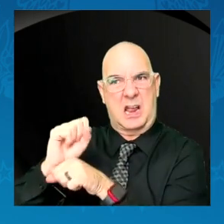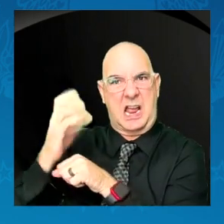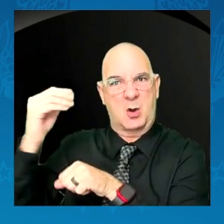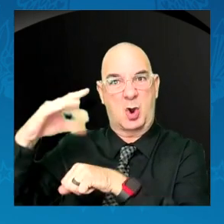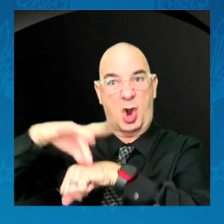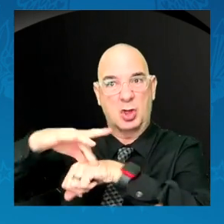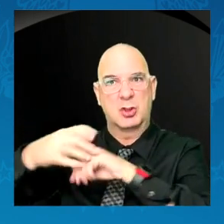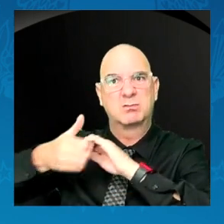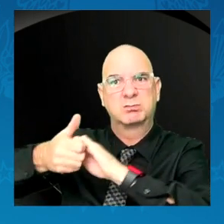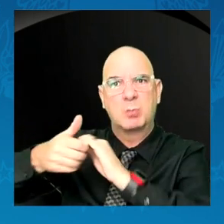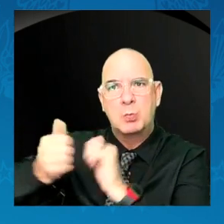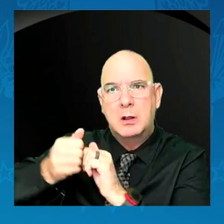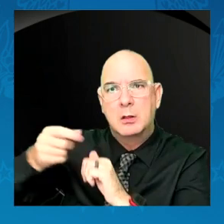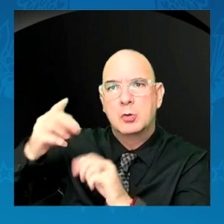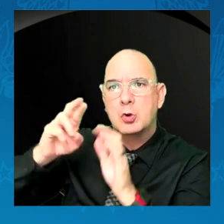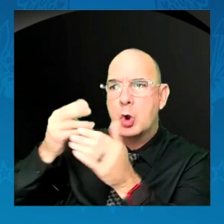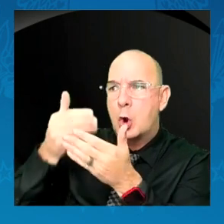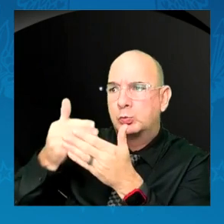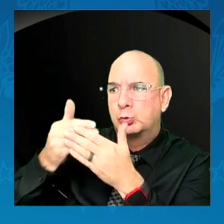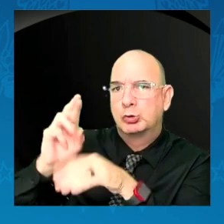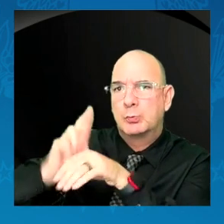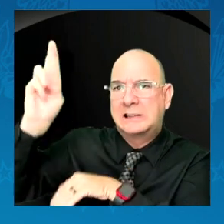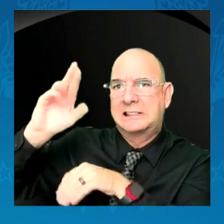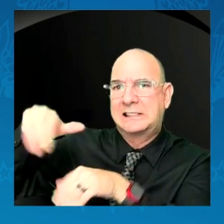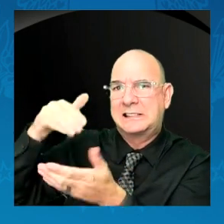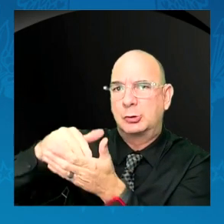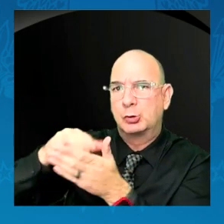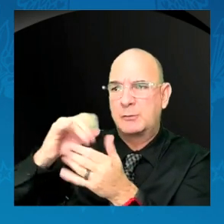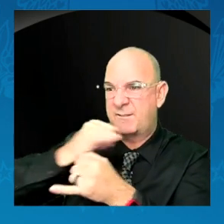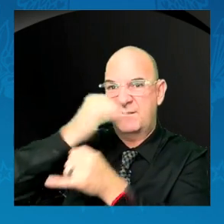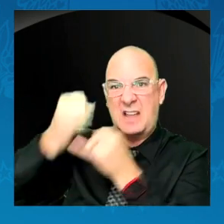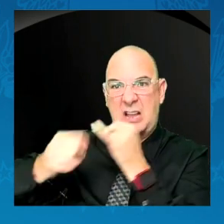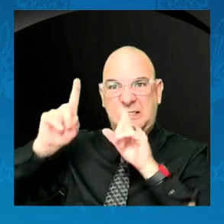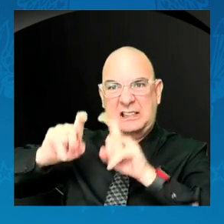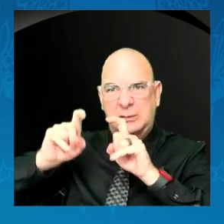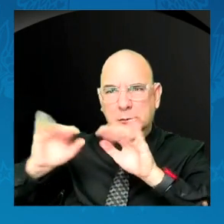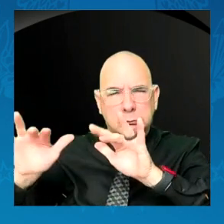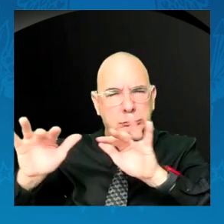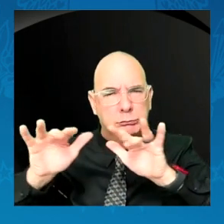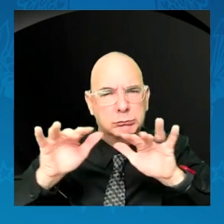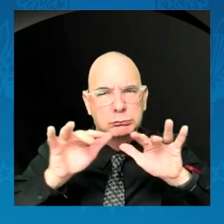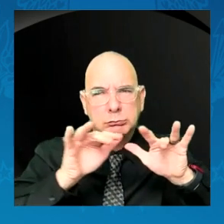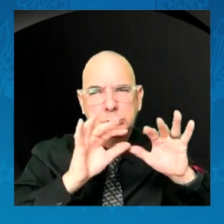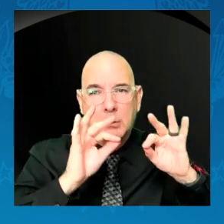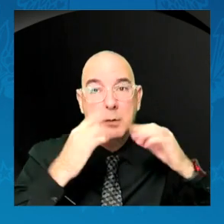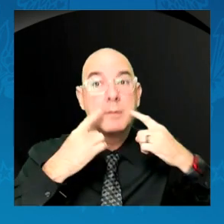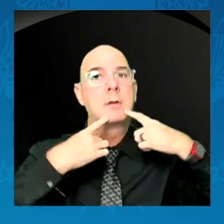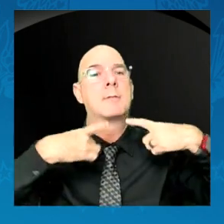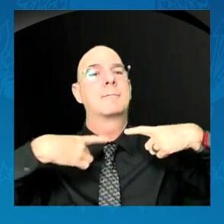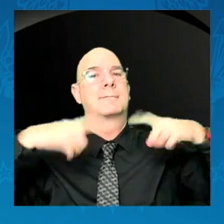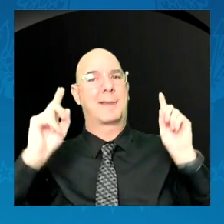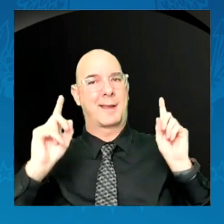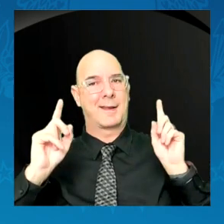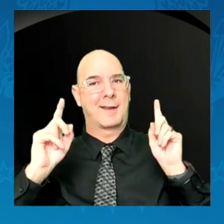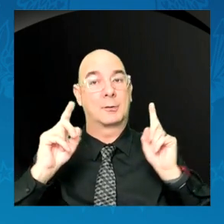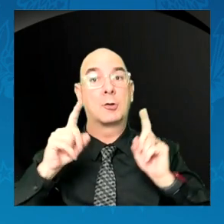and if all of that goes as we plan, Interior looks forward to taking over the controls of Landsat